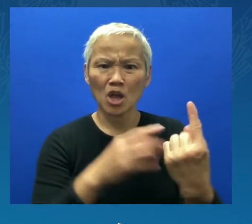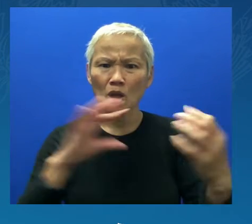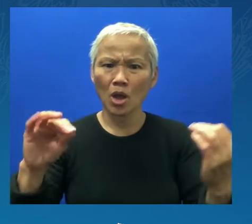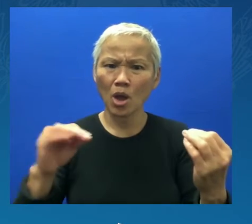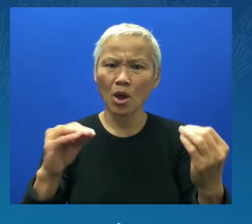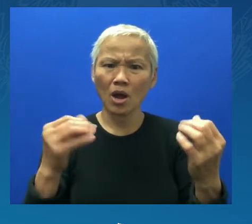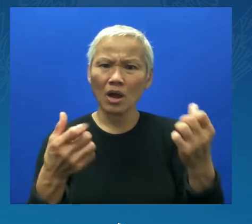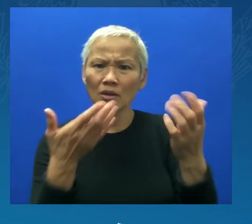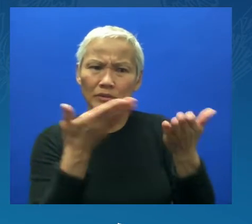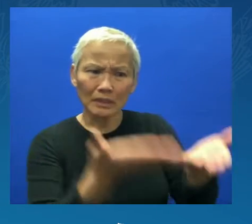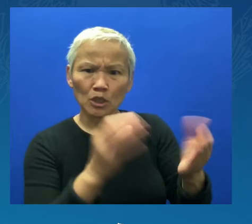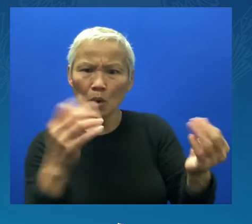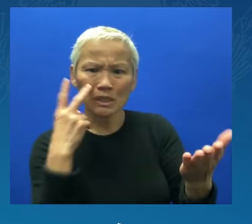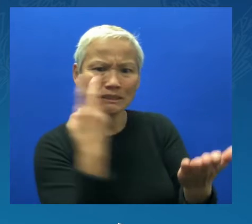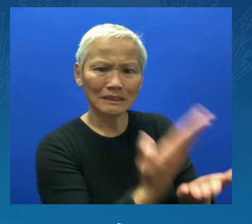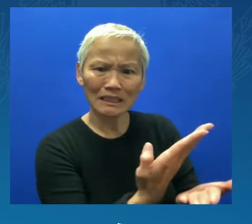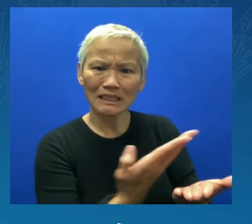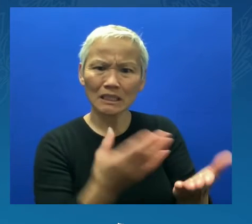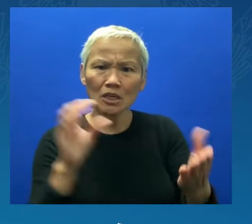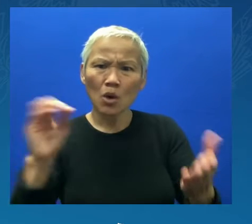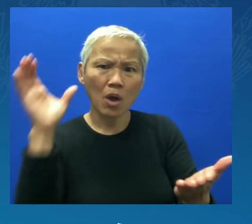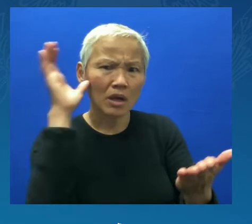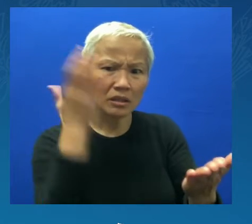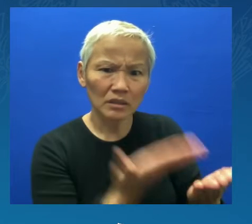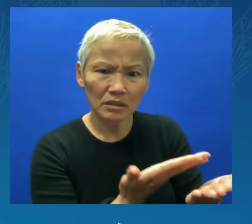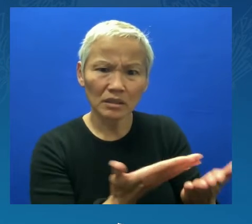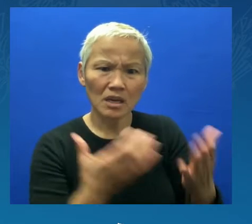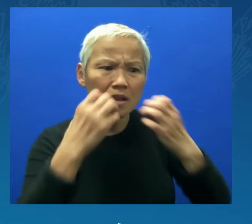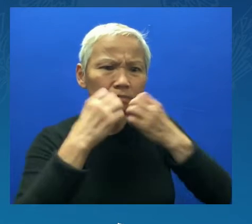hears them, and cares about them and is willing to help them.